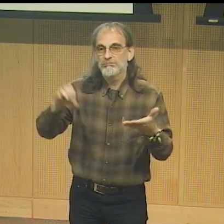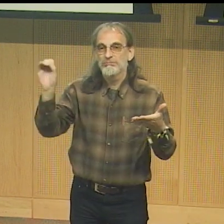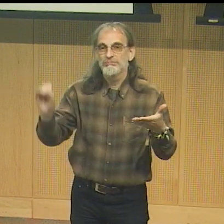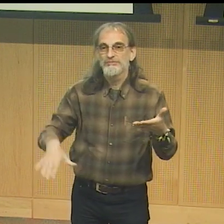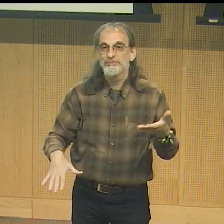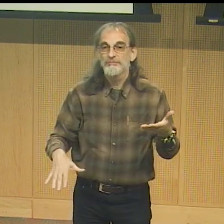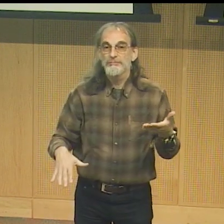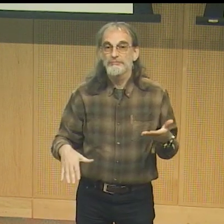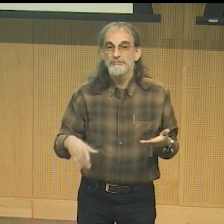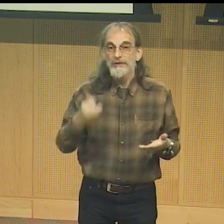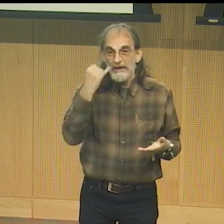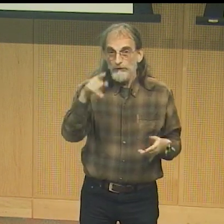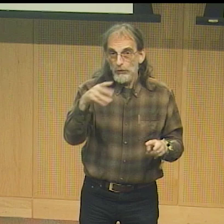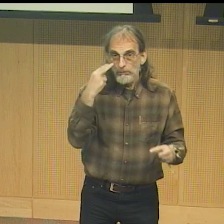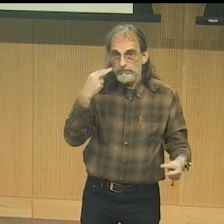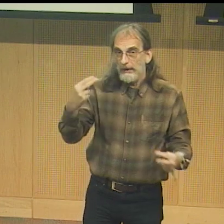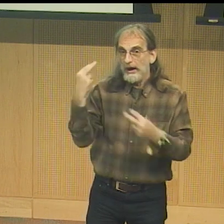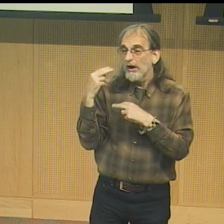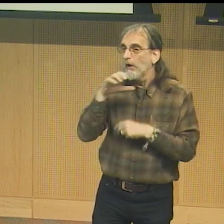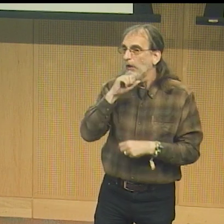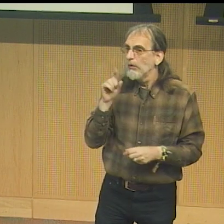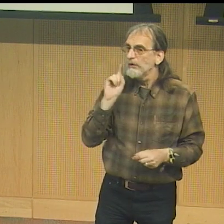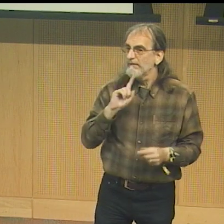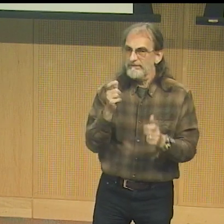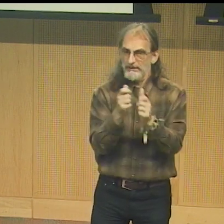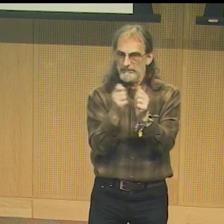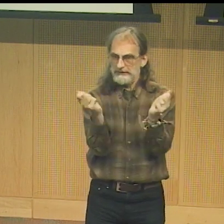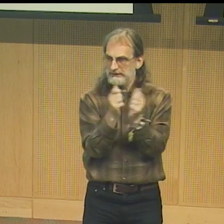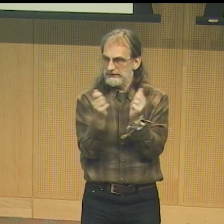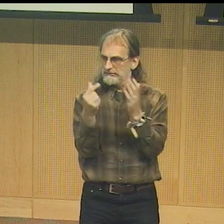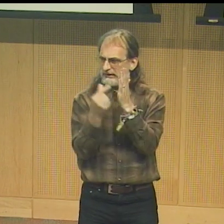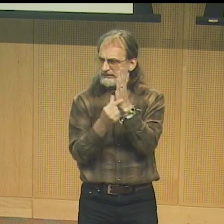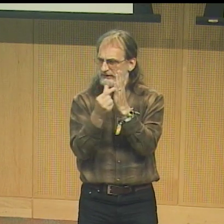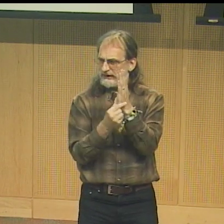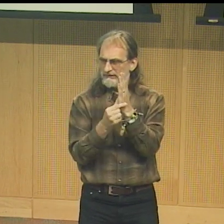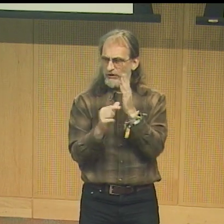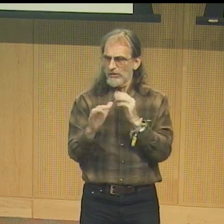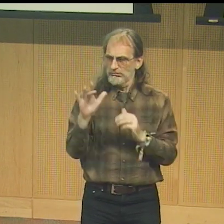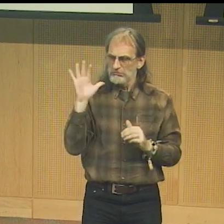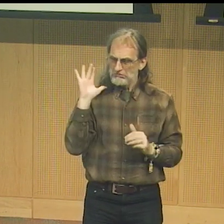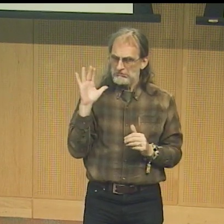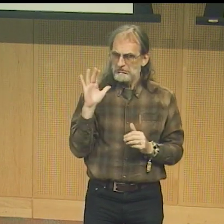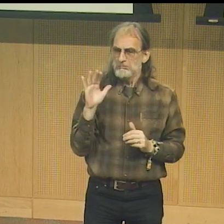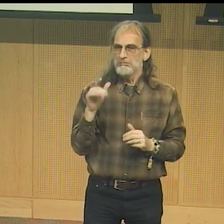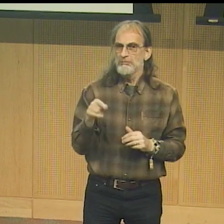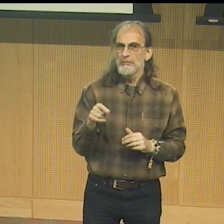Deaf history has lost an important aspect. If you look back to very old publications of